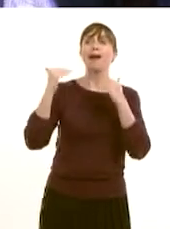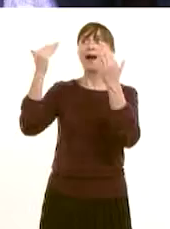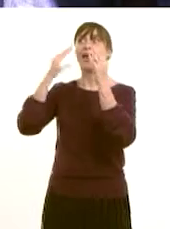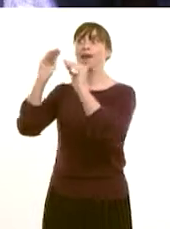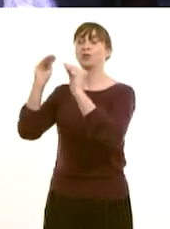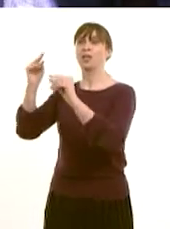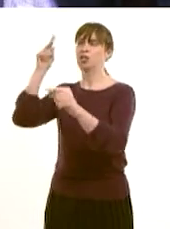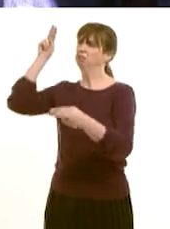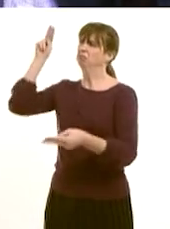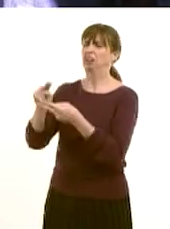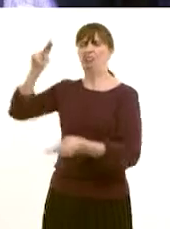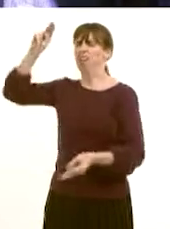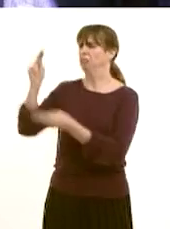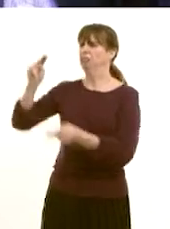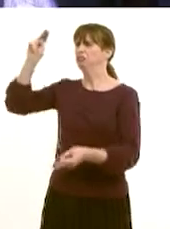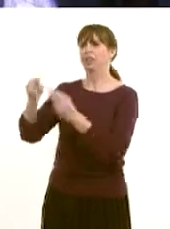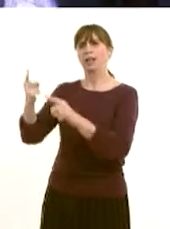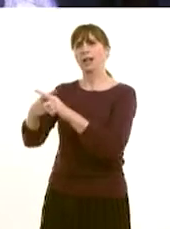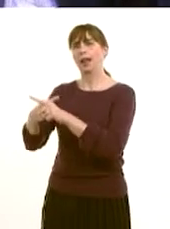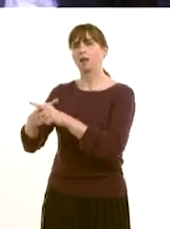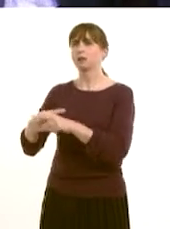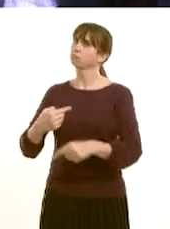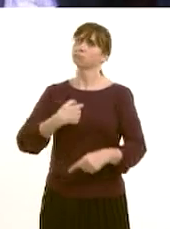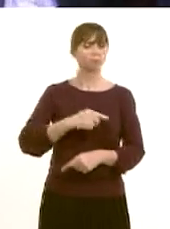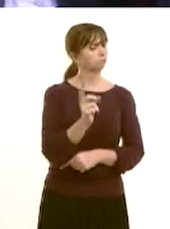We are not going to sell our students down the river, and we are not going to put our